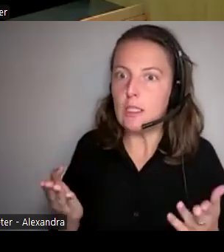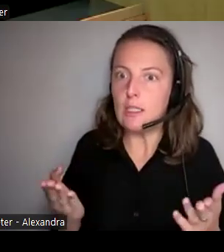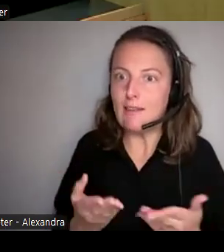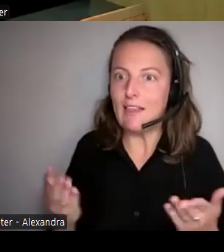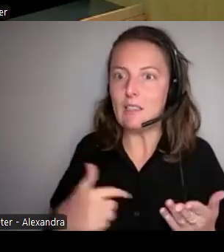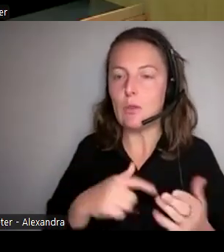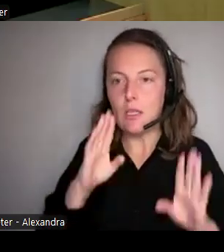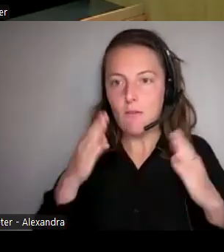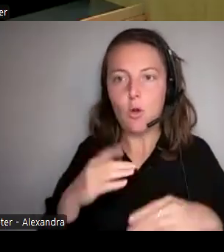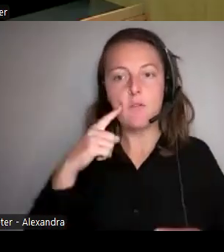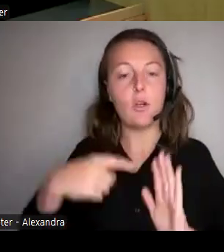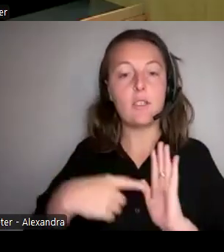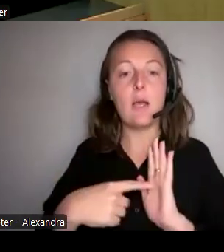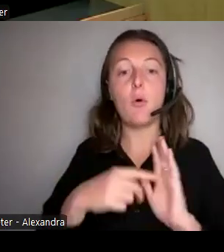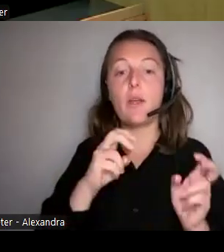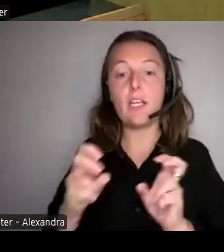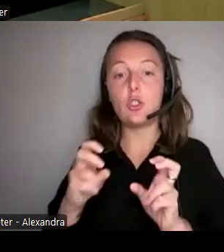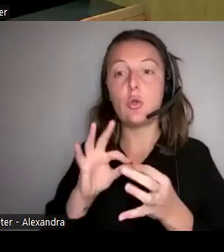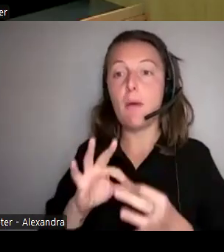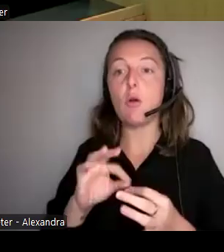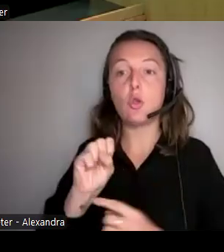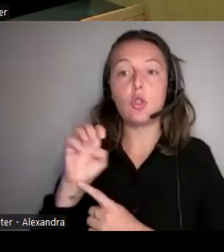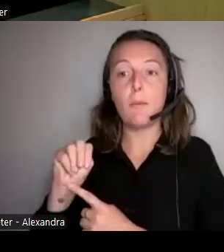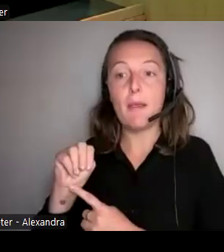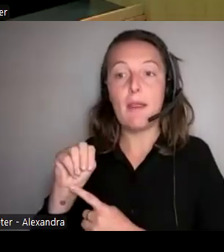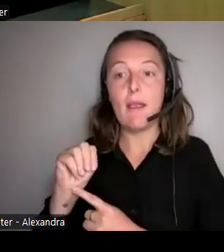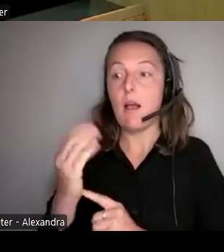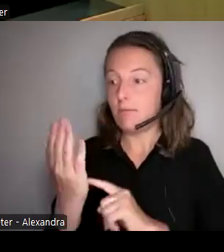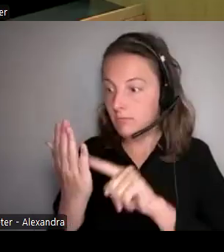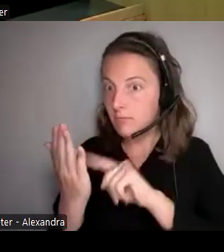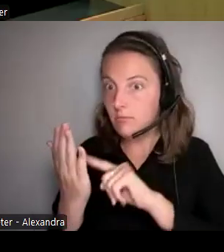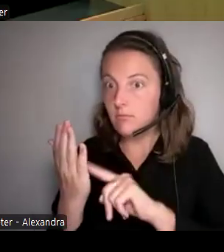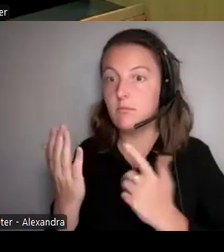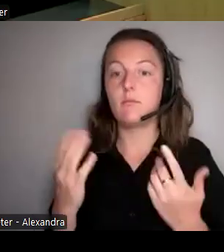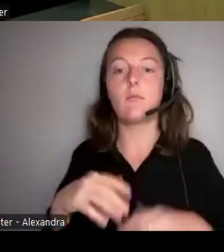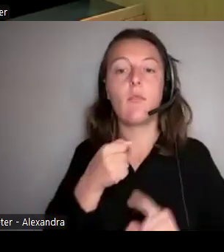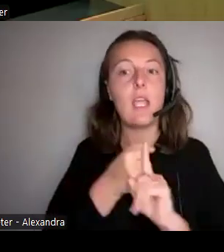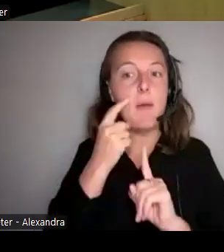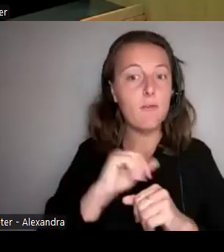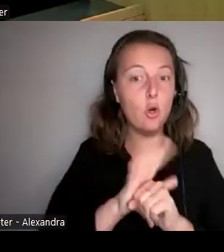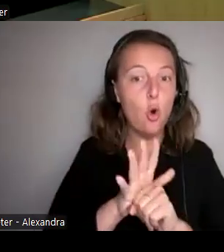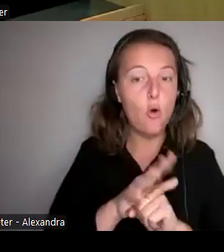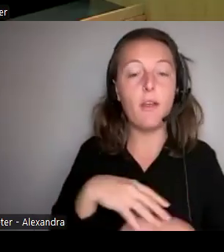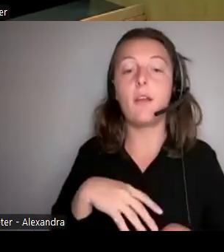around social media consumption impact of COVID lockdowns in schools on educational and mental